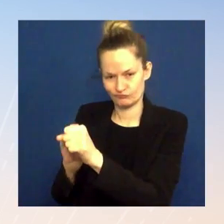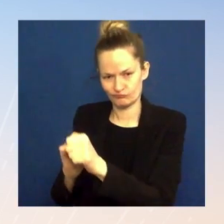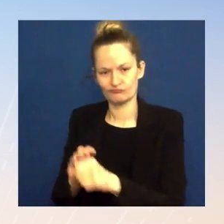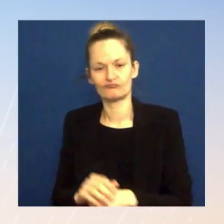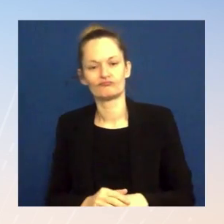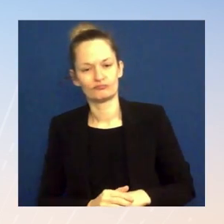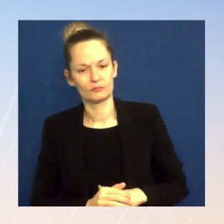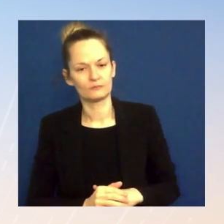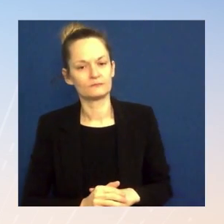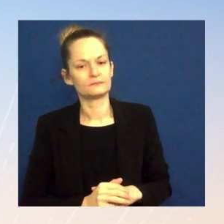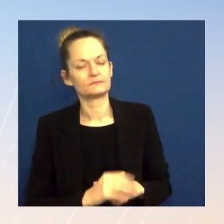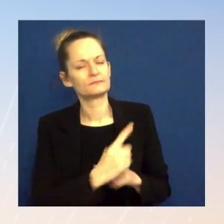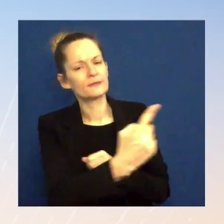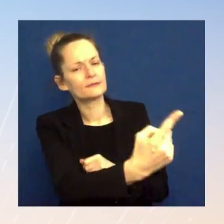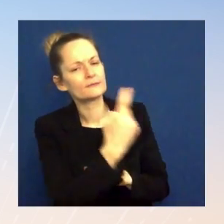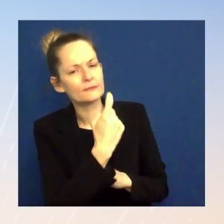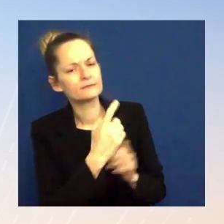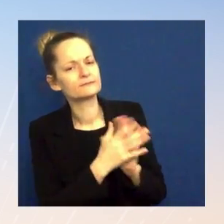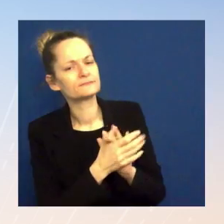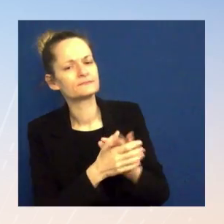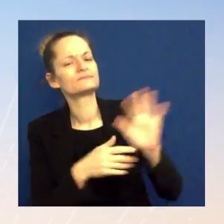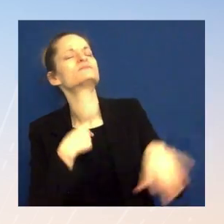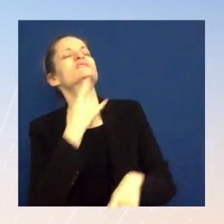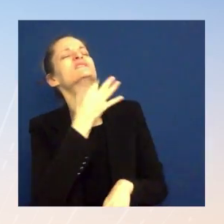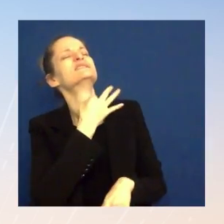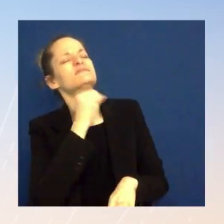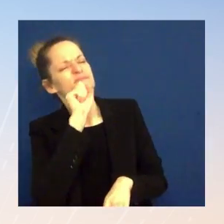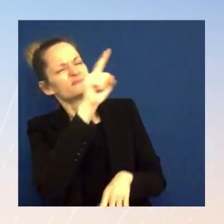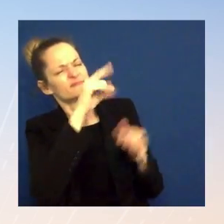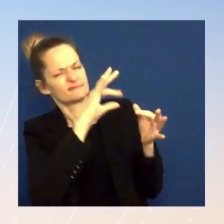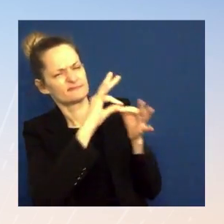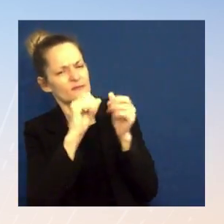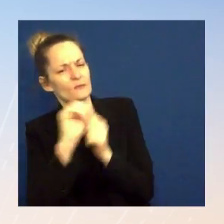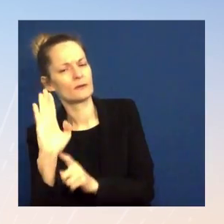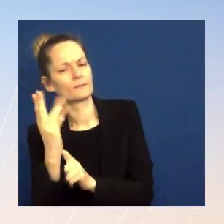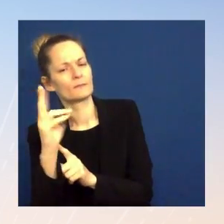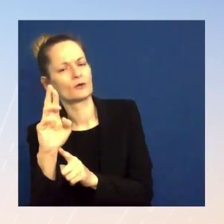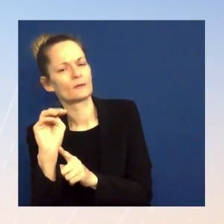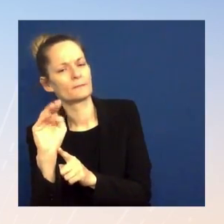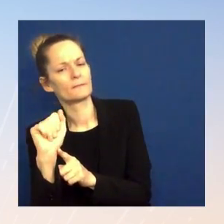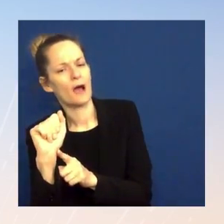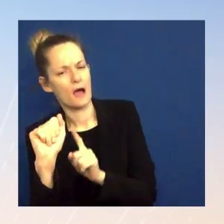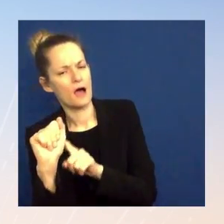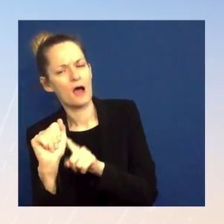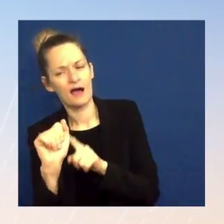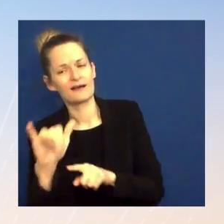Can we get a little bit more detail on your meeting yesterday with Burmese officials? And what steps is the administration thinking